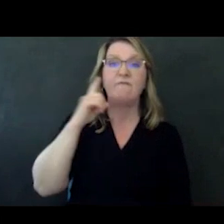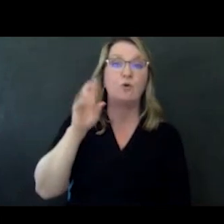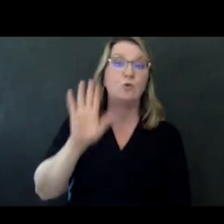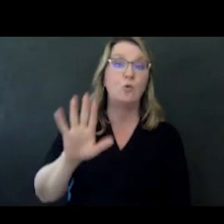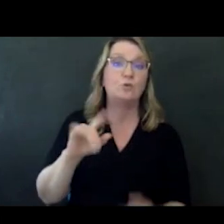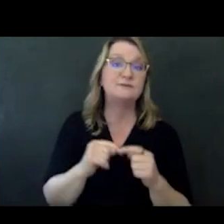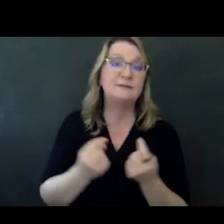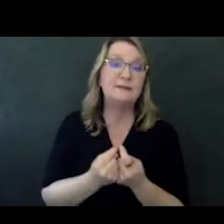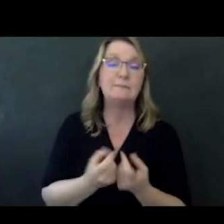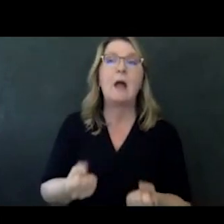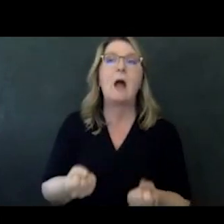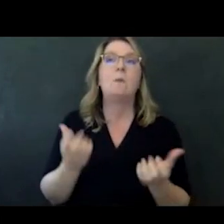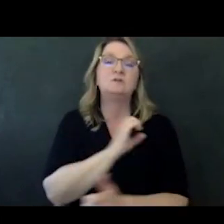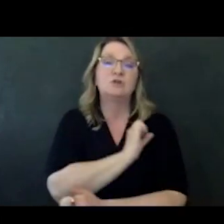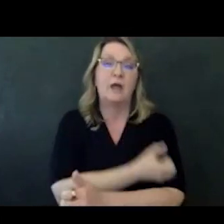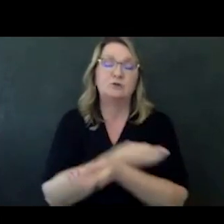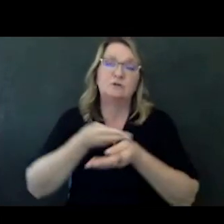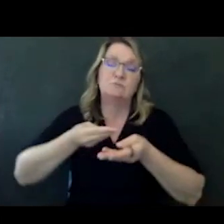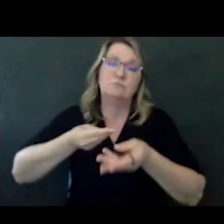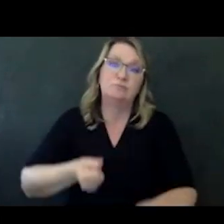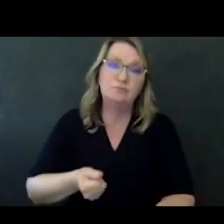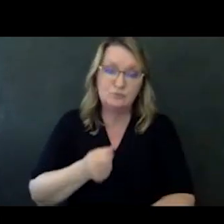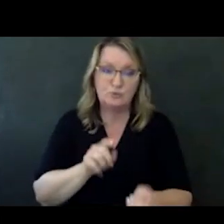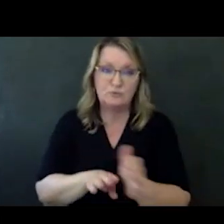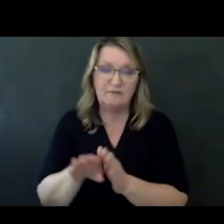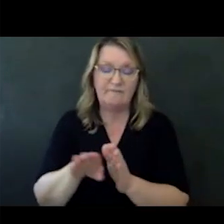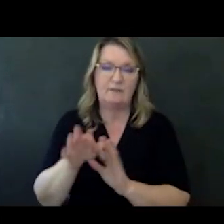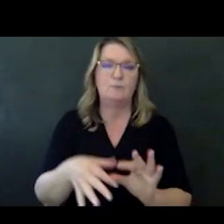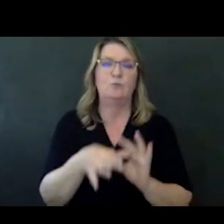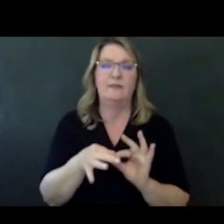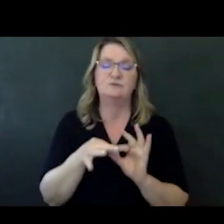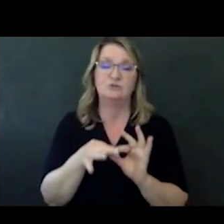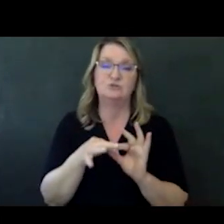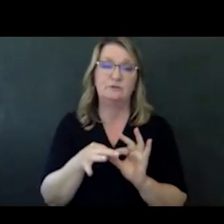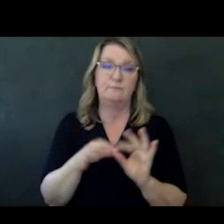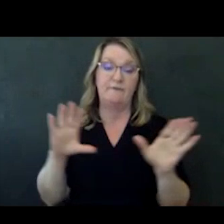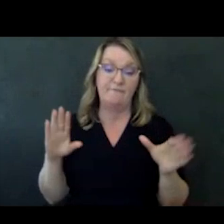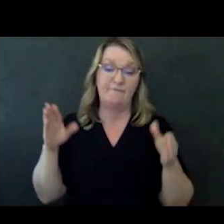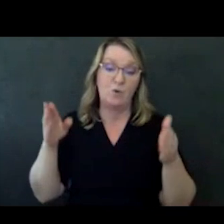amount of energy it can take to really cultivate those relationships and focusing where you can get